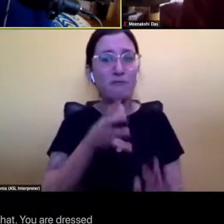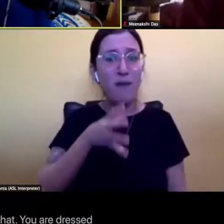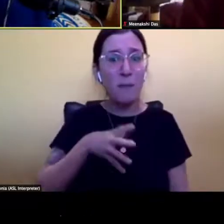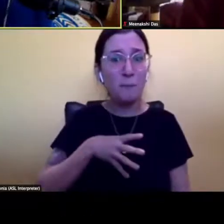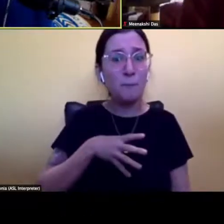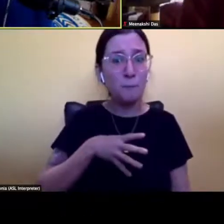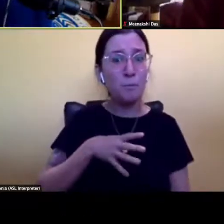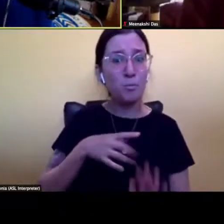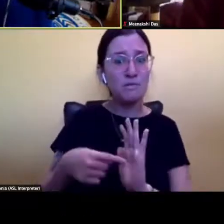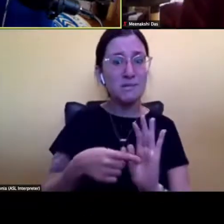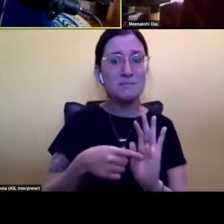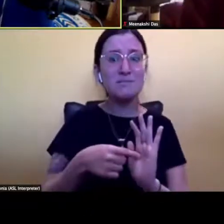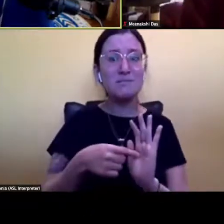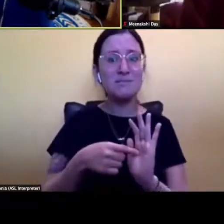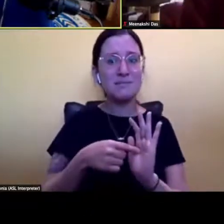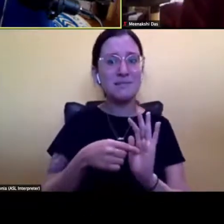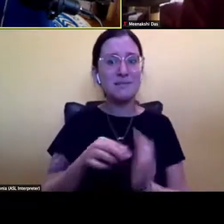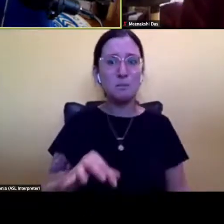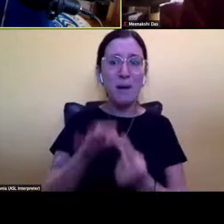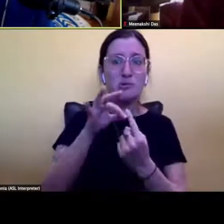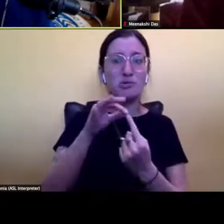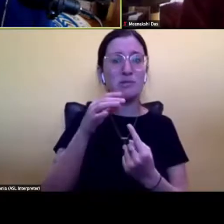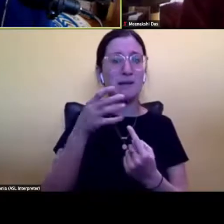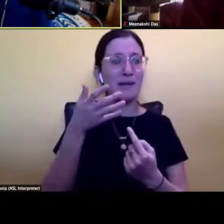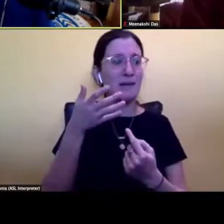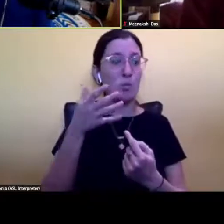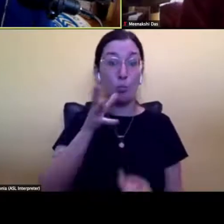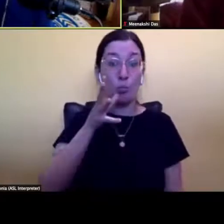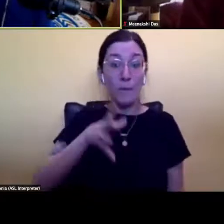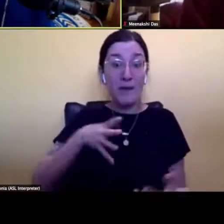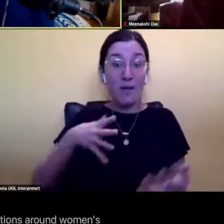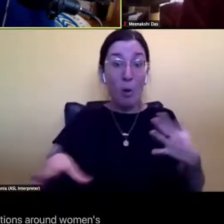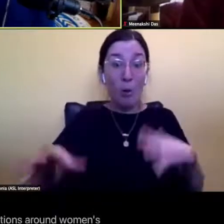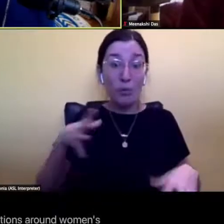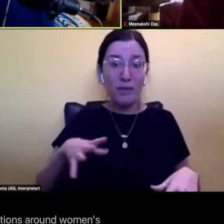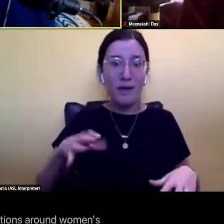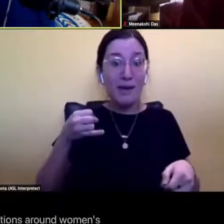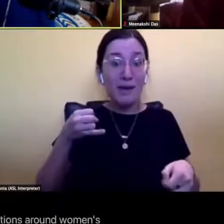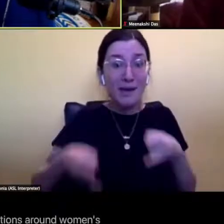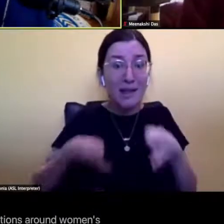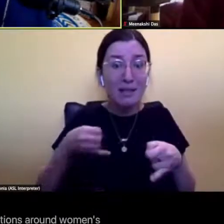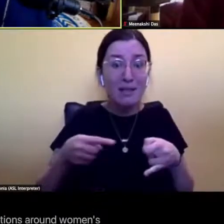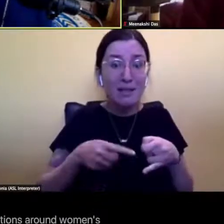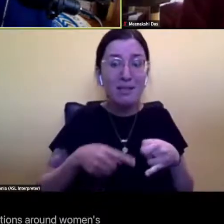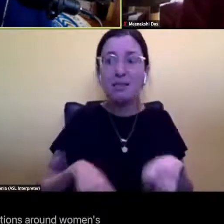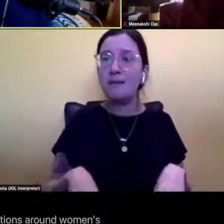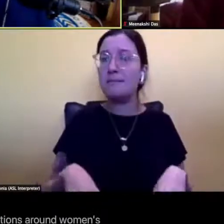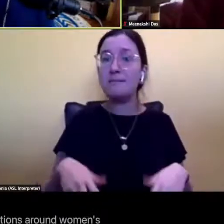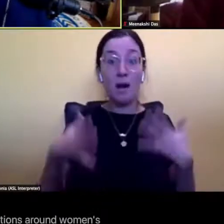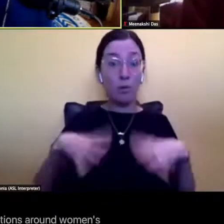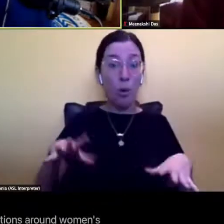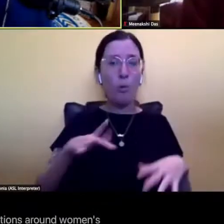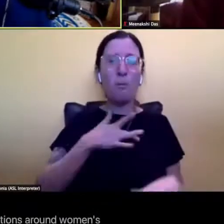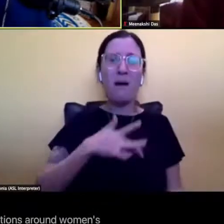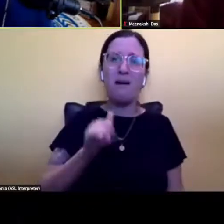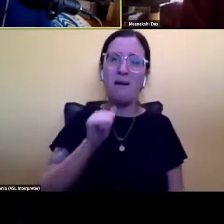and professional workplaces things like heels or uncomfortable business wear you are sitting